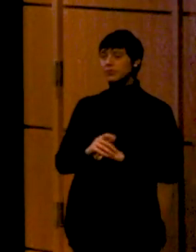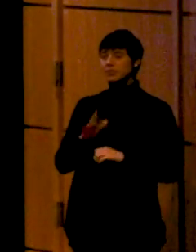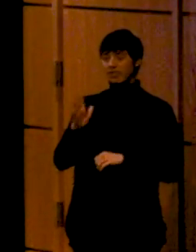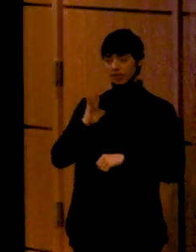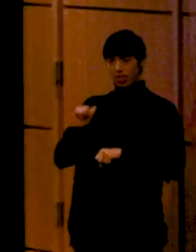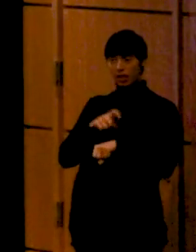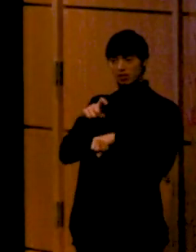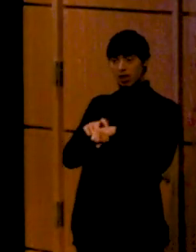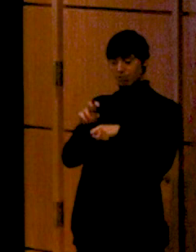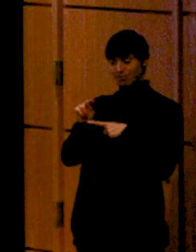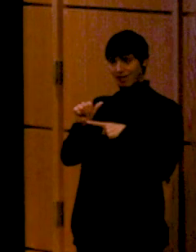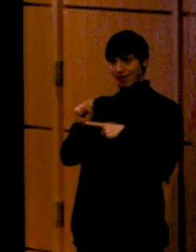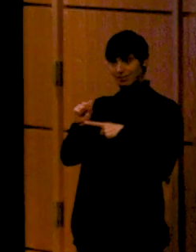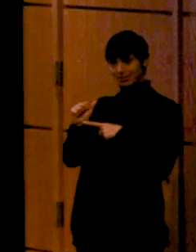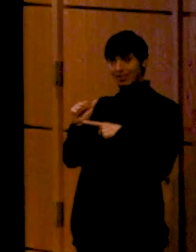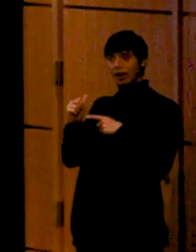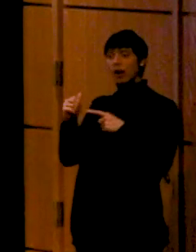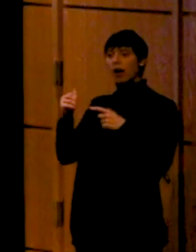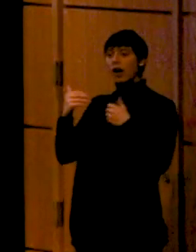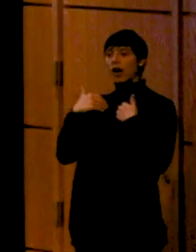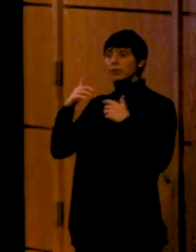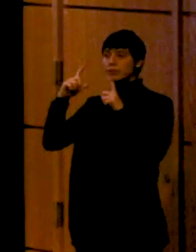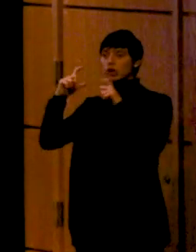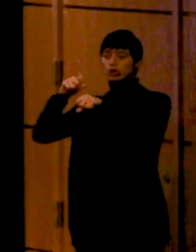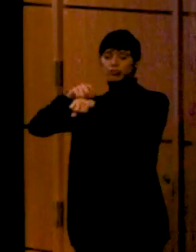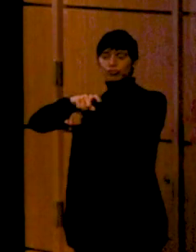up images of the moon.